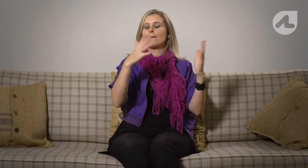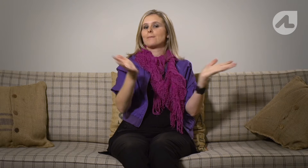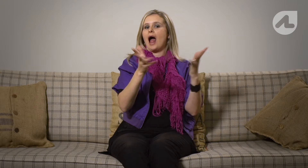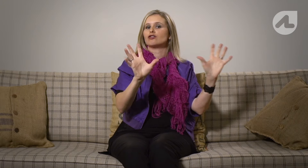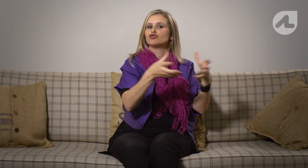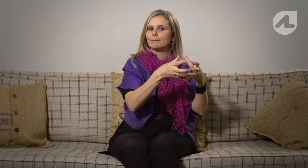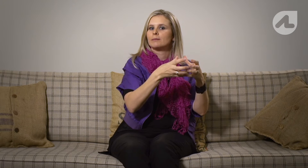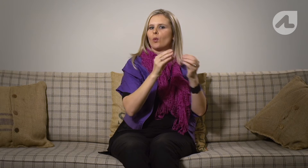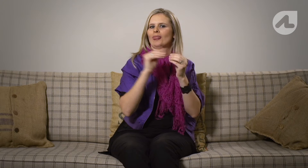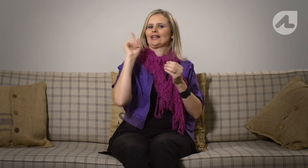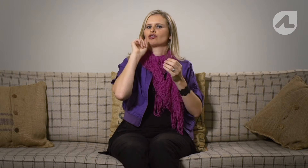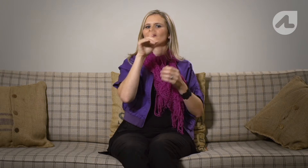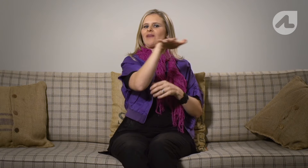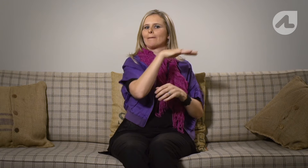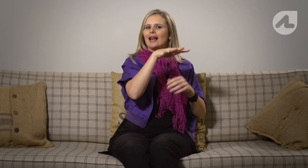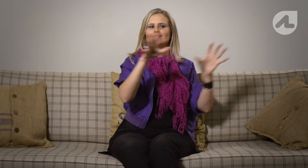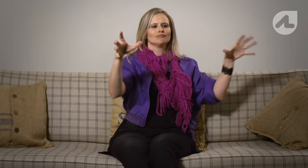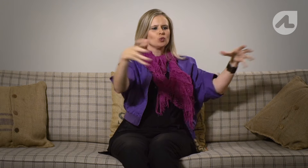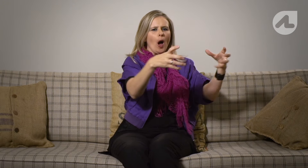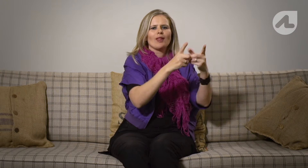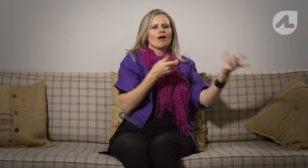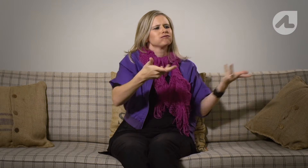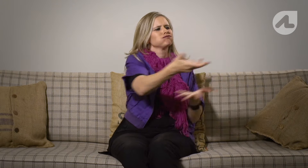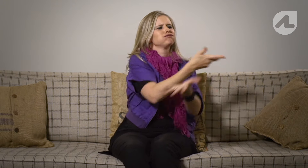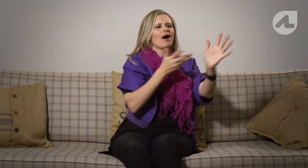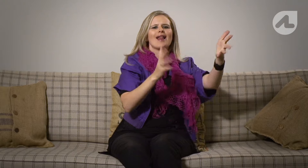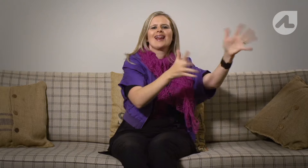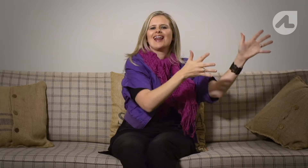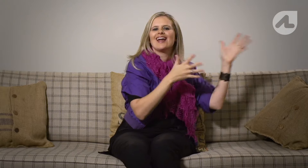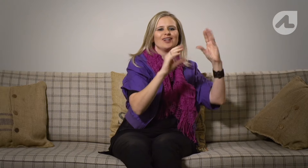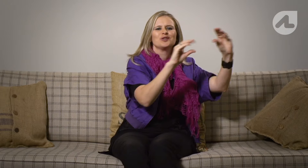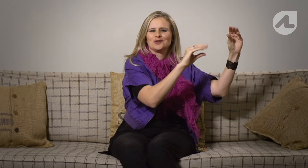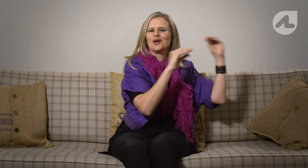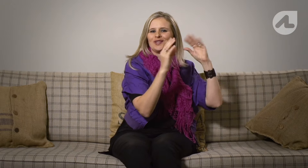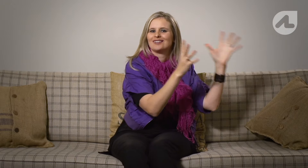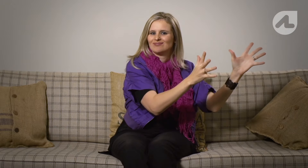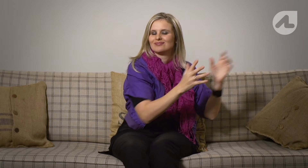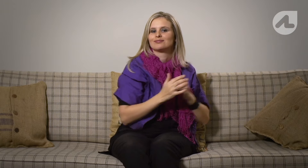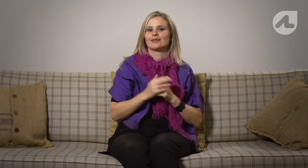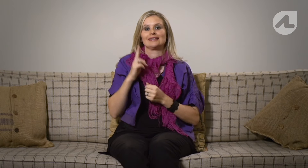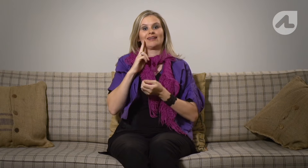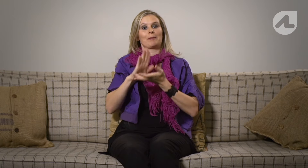or play groups with the other hearing parents there and they can talk with each other... about all sorts of things.